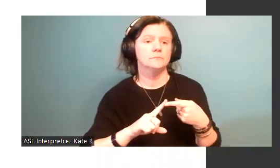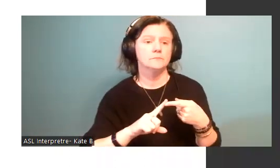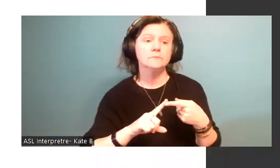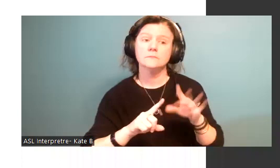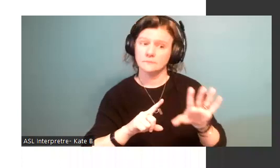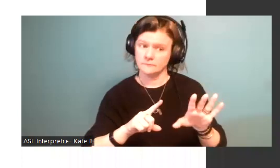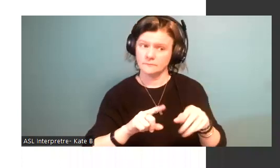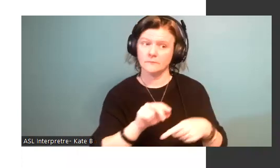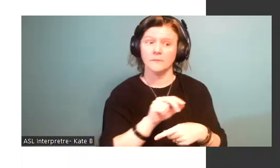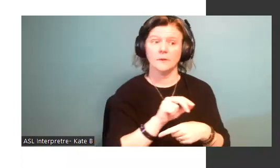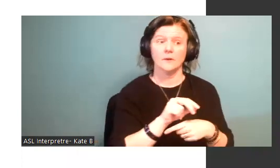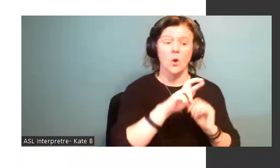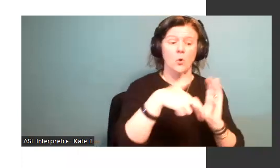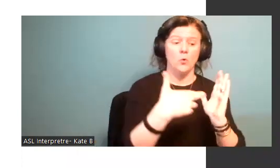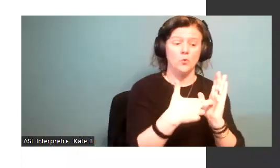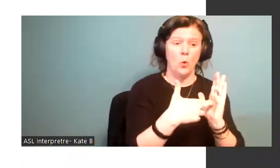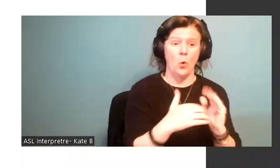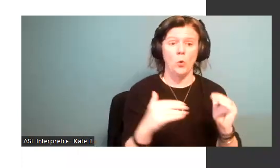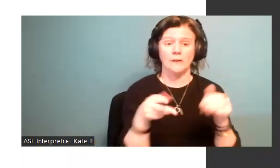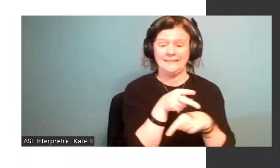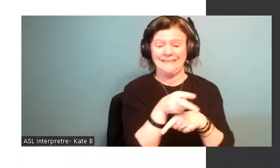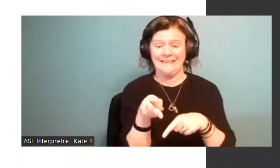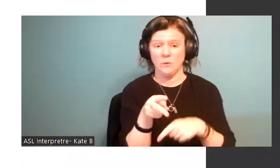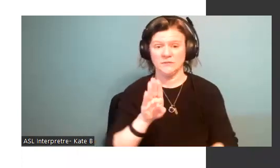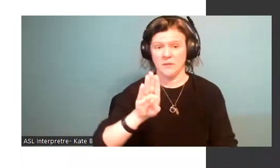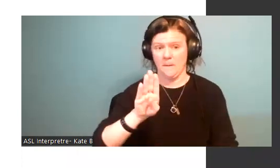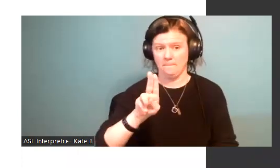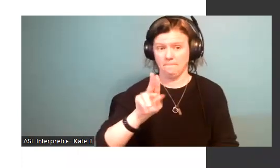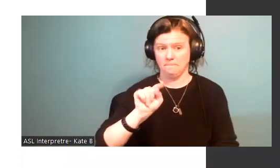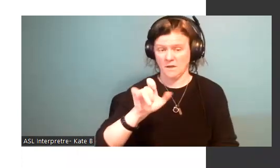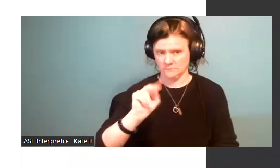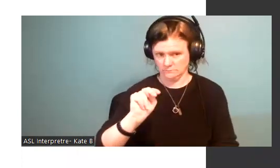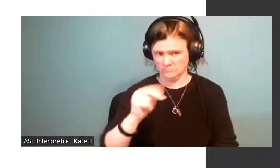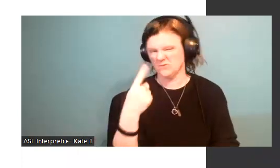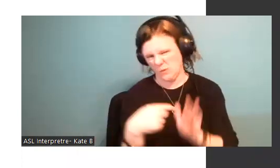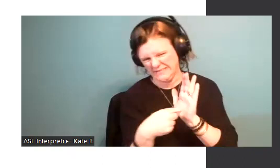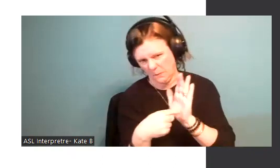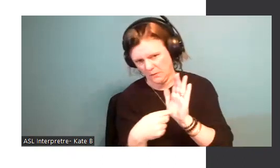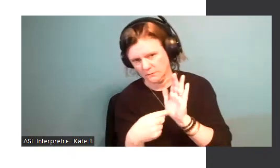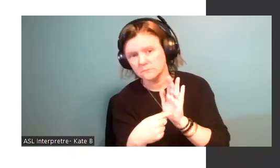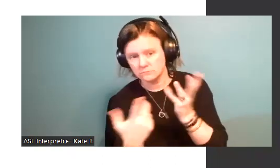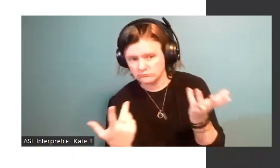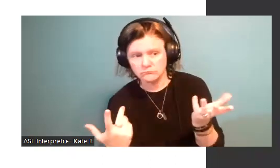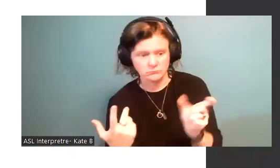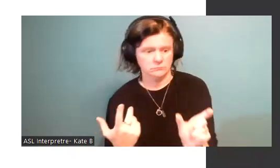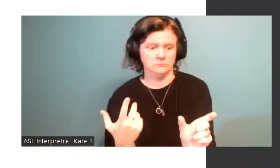It defines the behavior an element, which will overwrite the default of whatever the screen reader